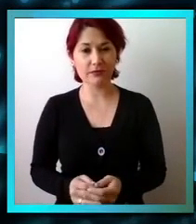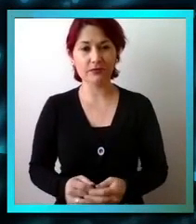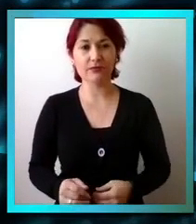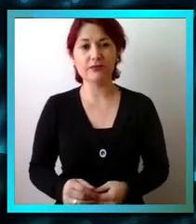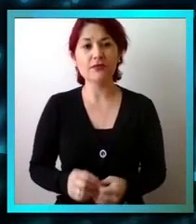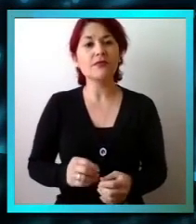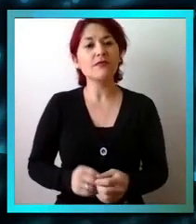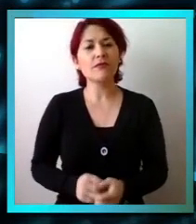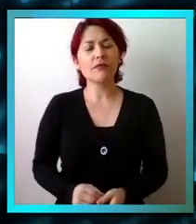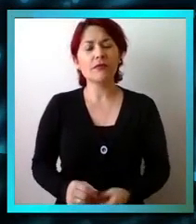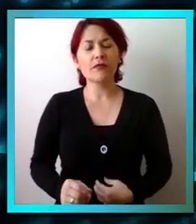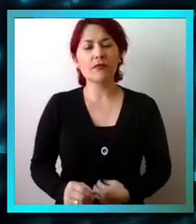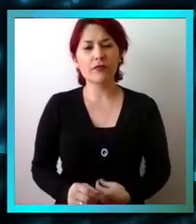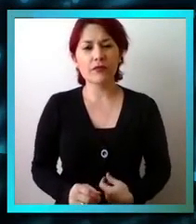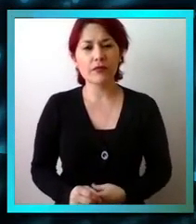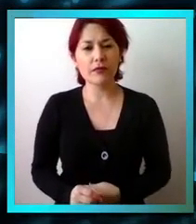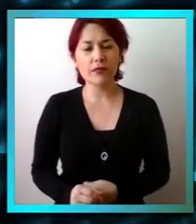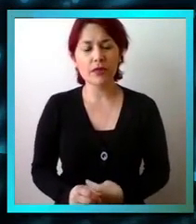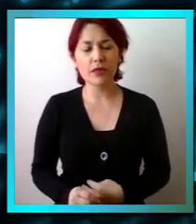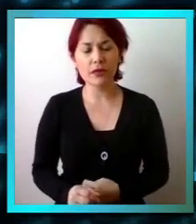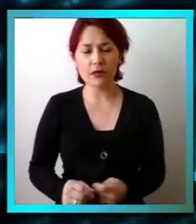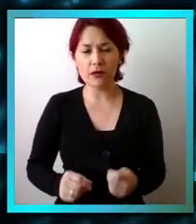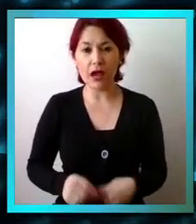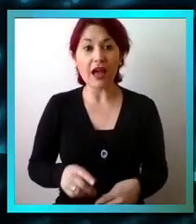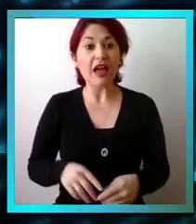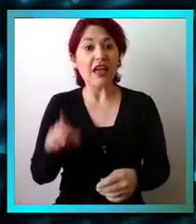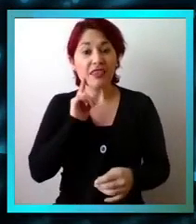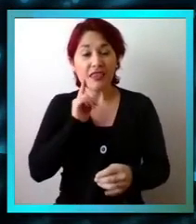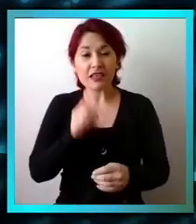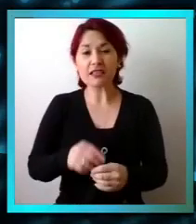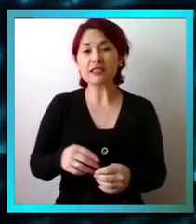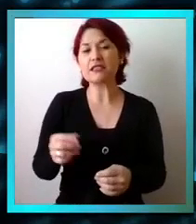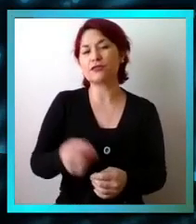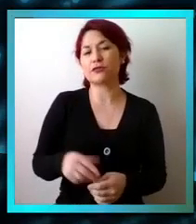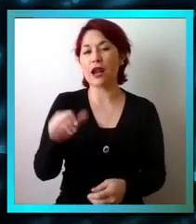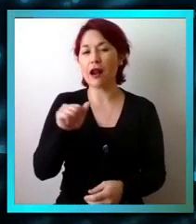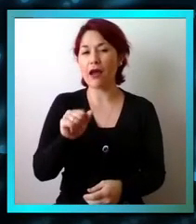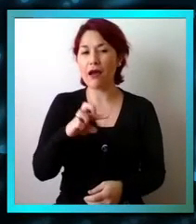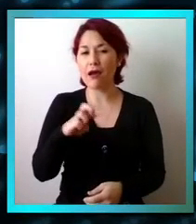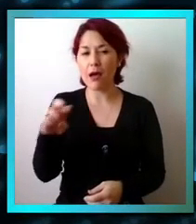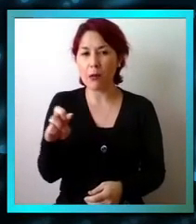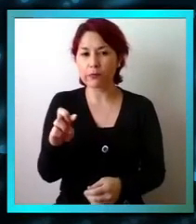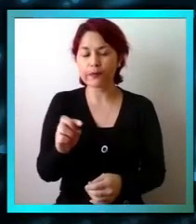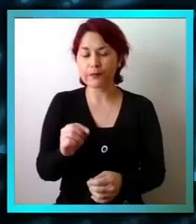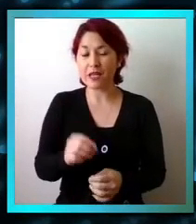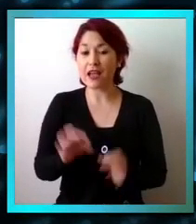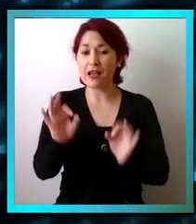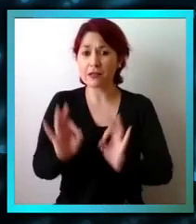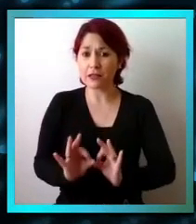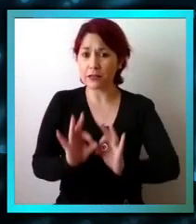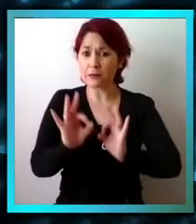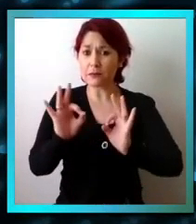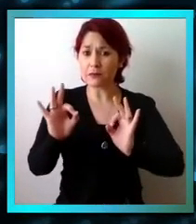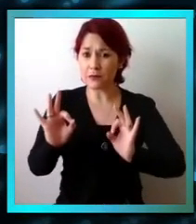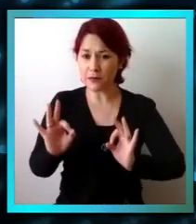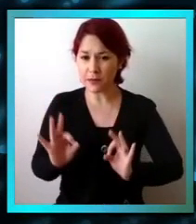uh their network and endpoint uh security against the targeted attacks uh unfortunately i don't have